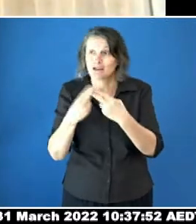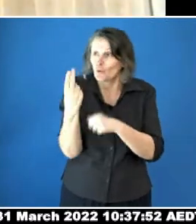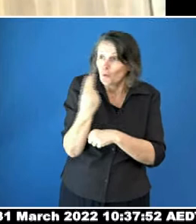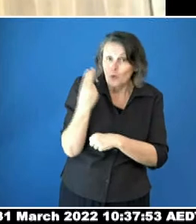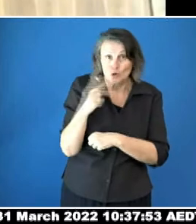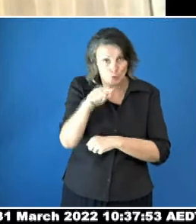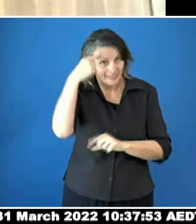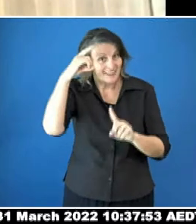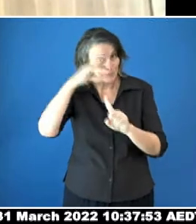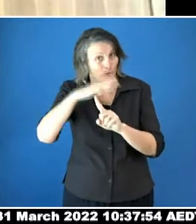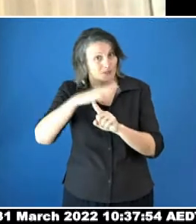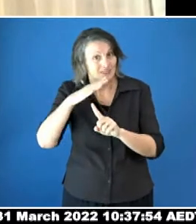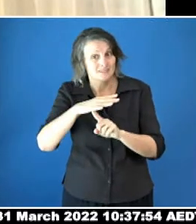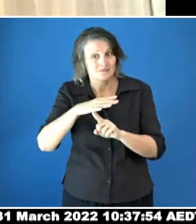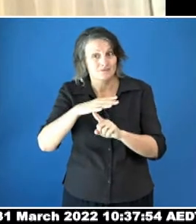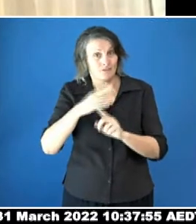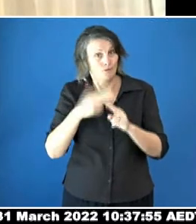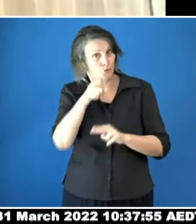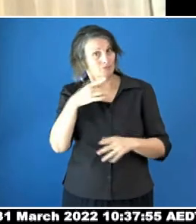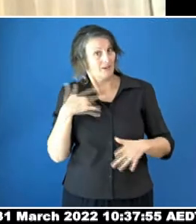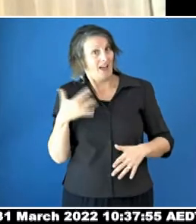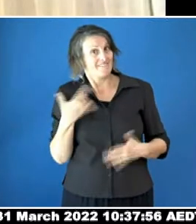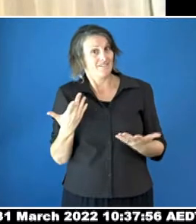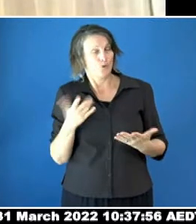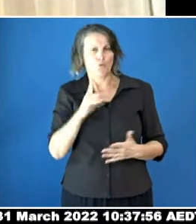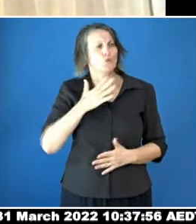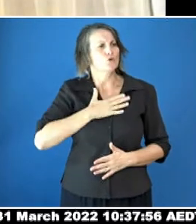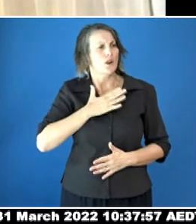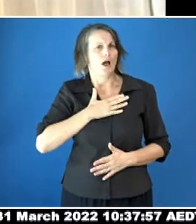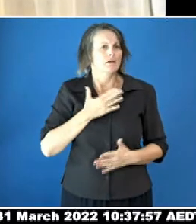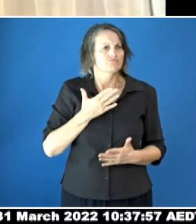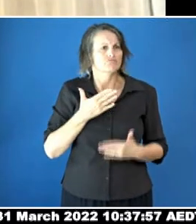relationship is important in your life? And what would you like to happen?